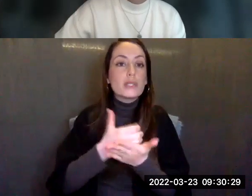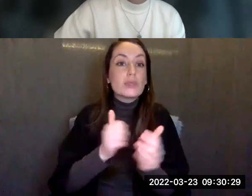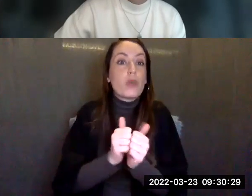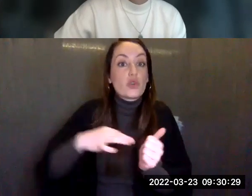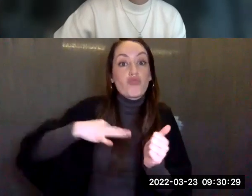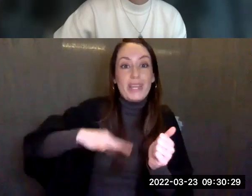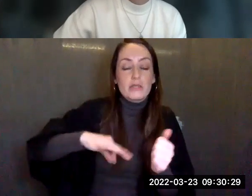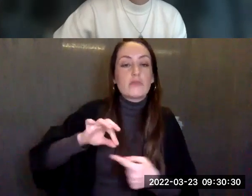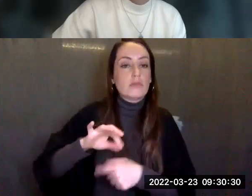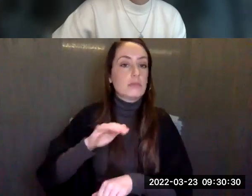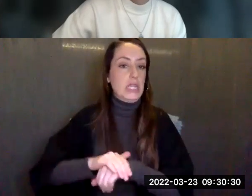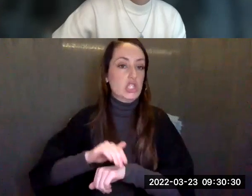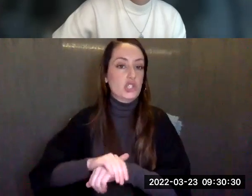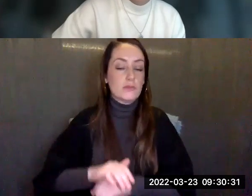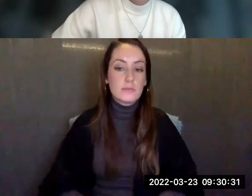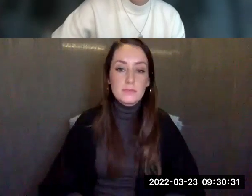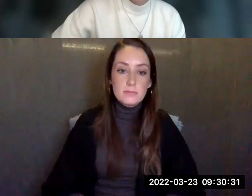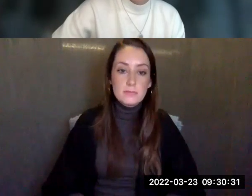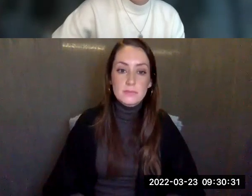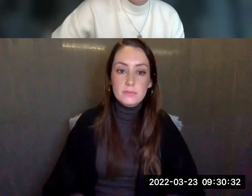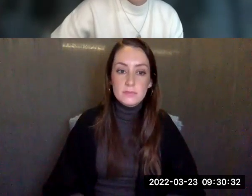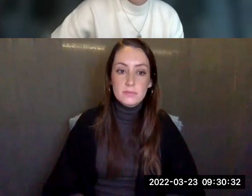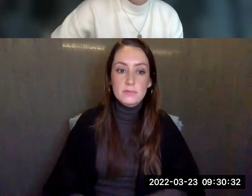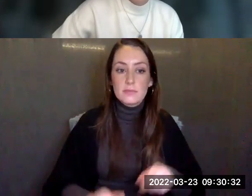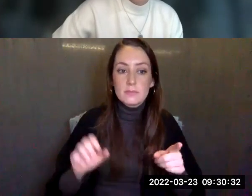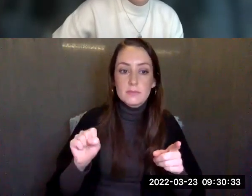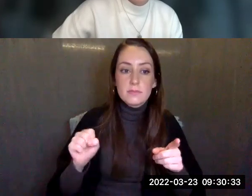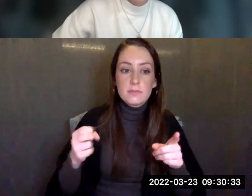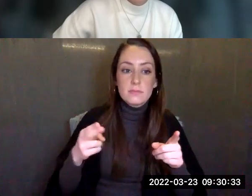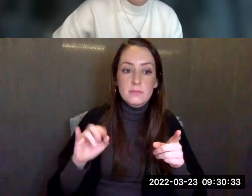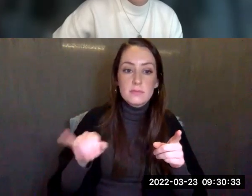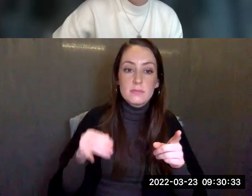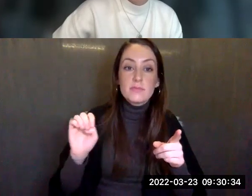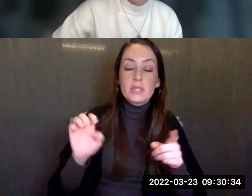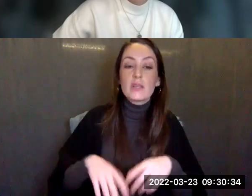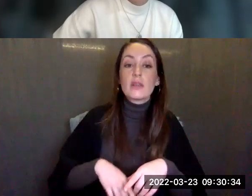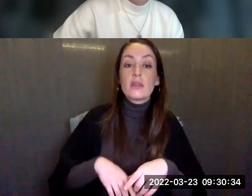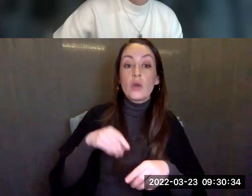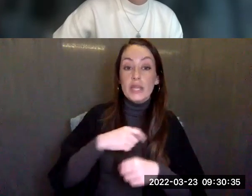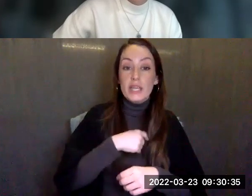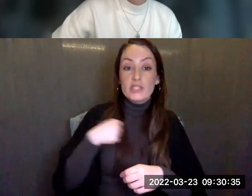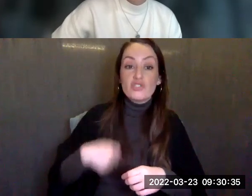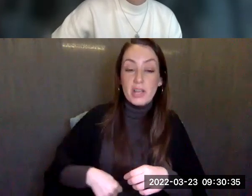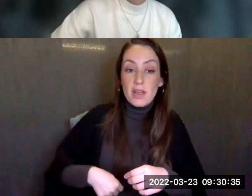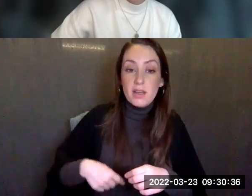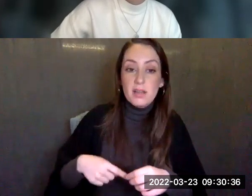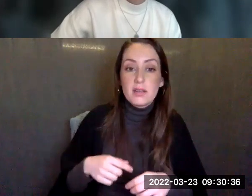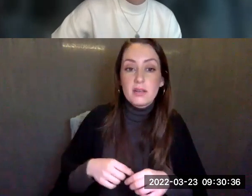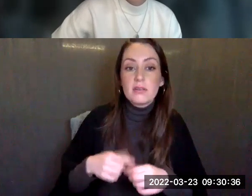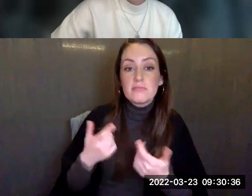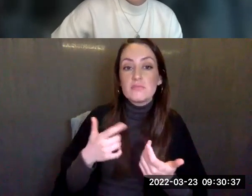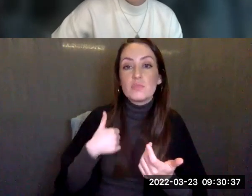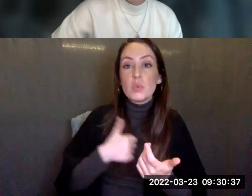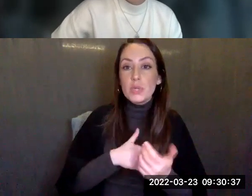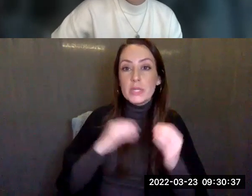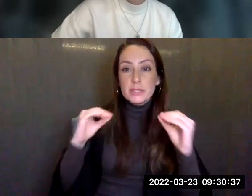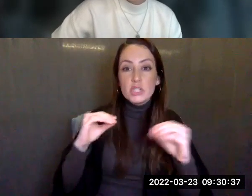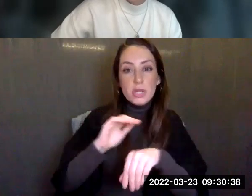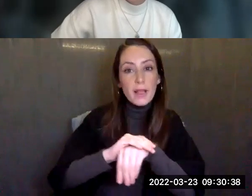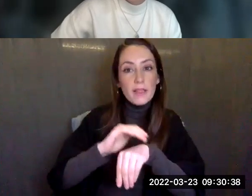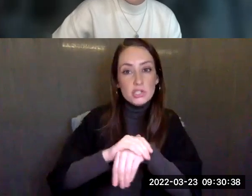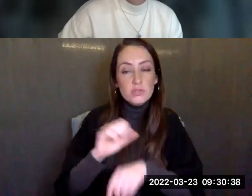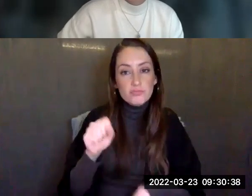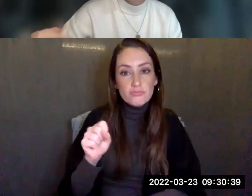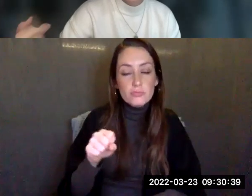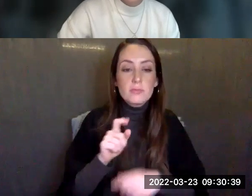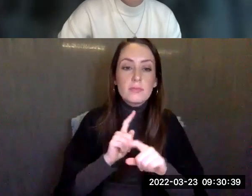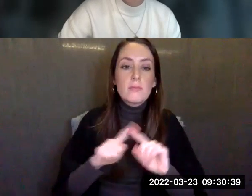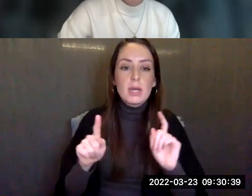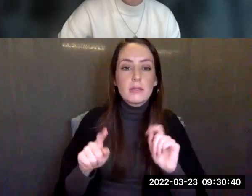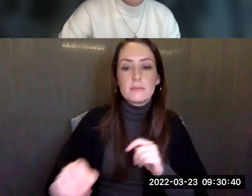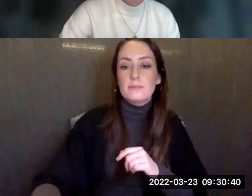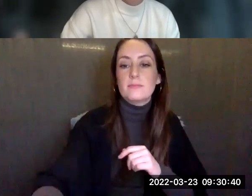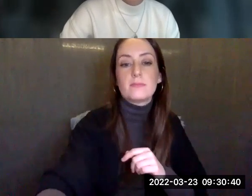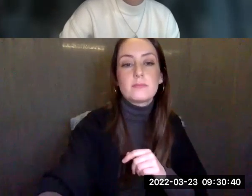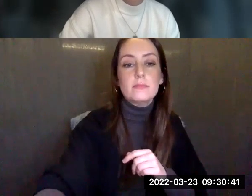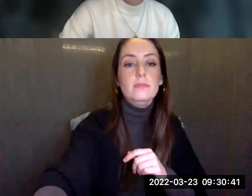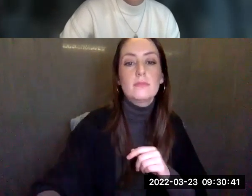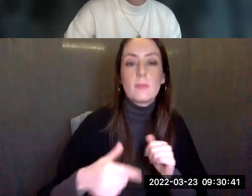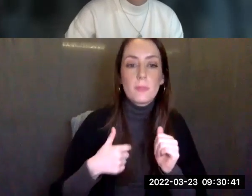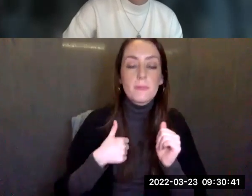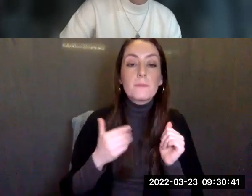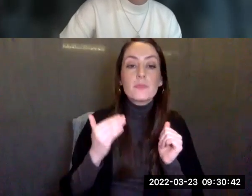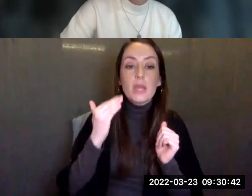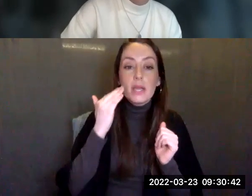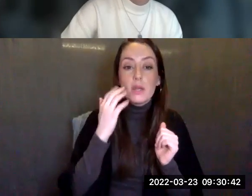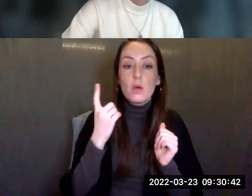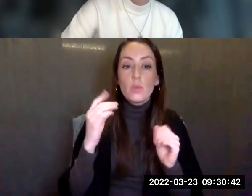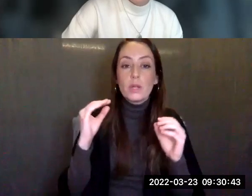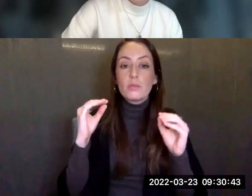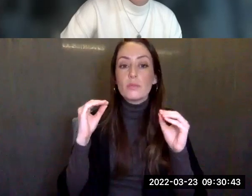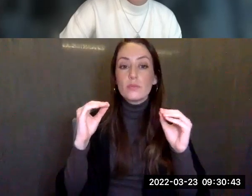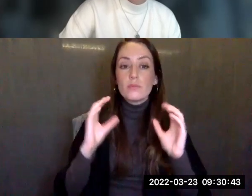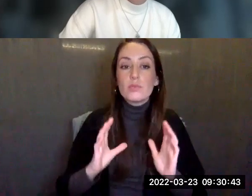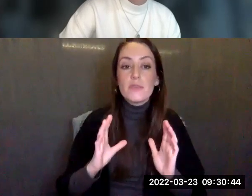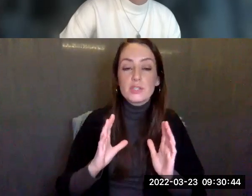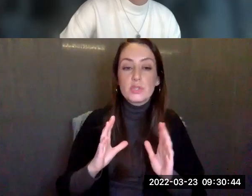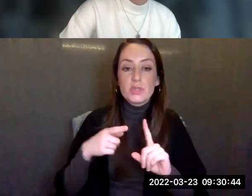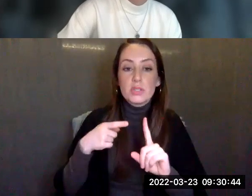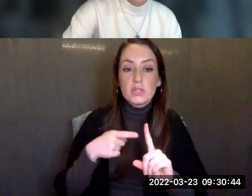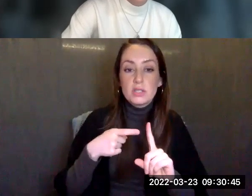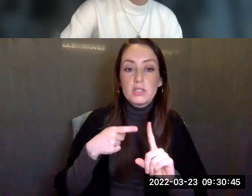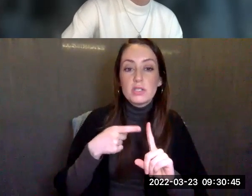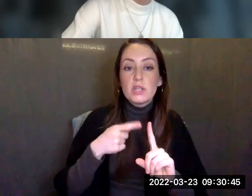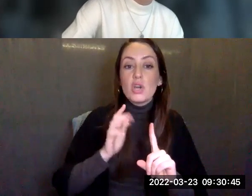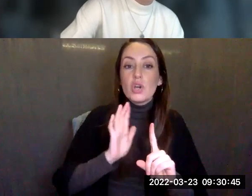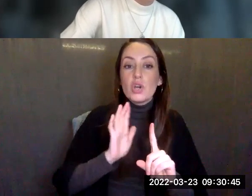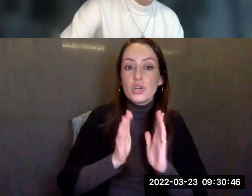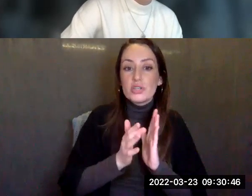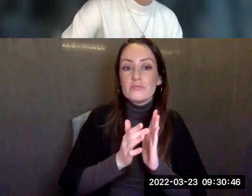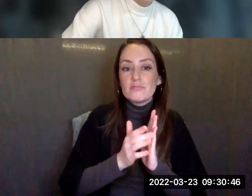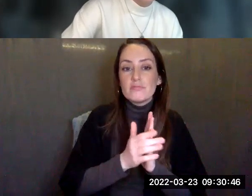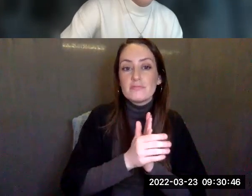In are China. Professor always say English. I know Kathy can always hear of her skills about 20 S.